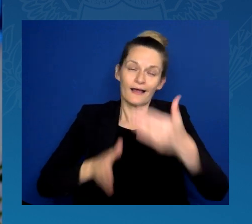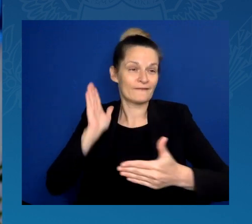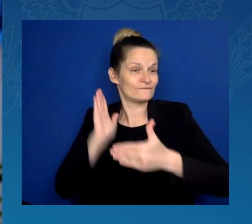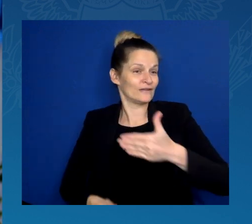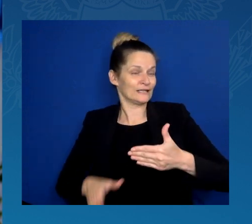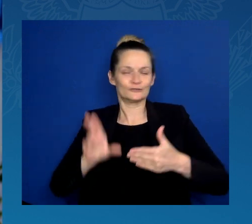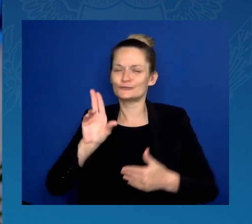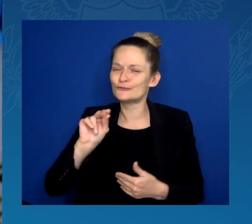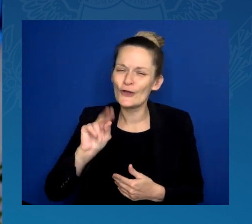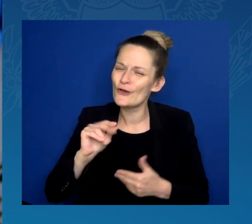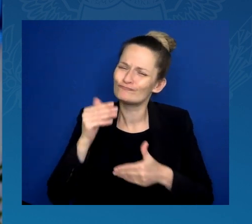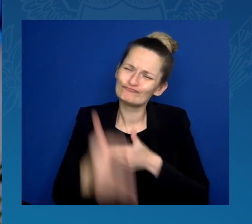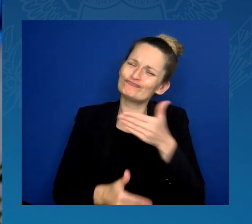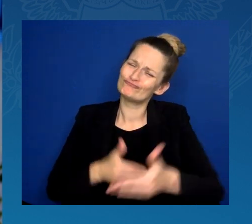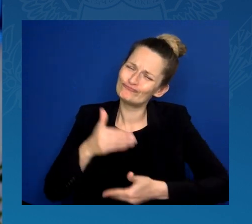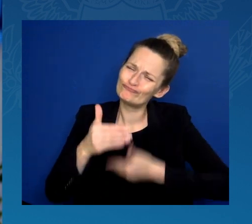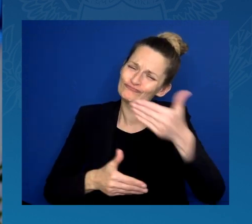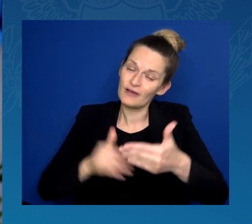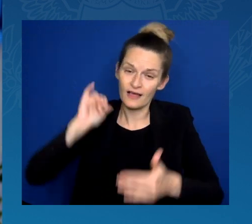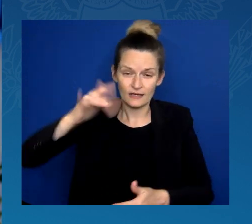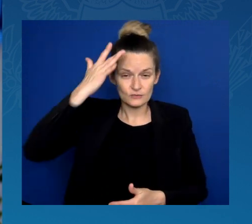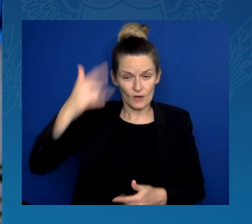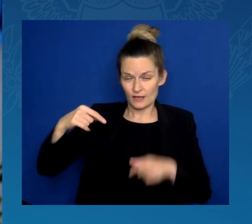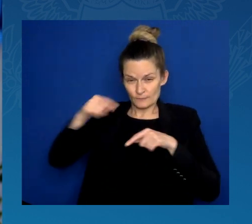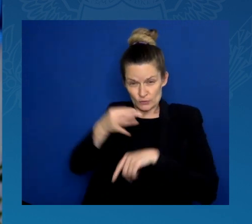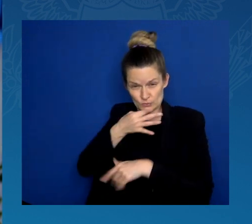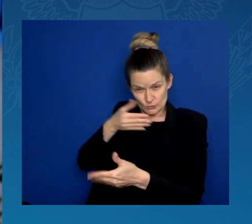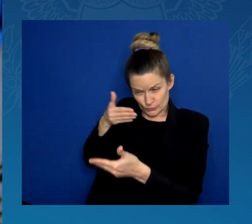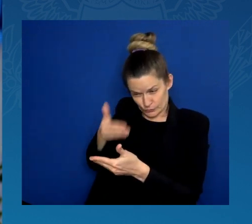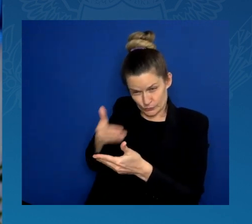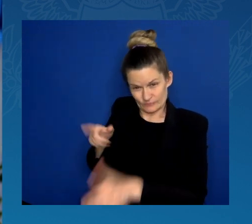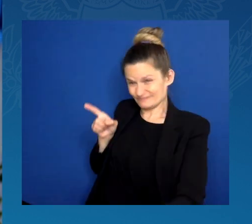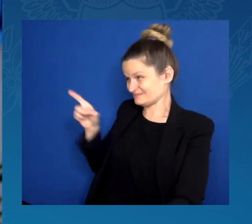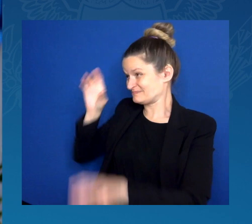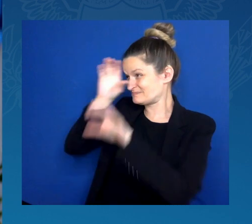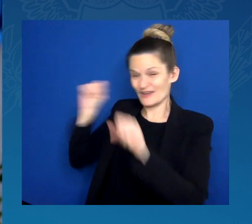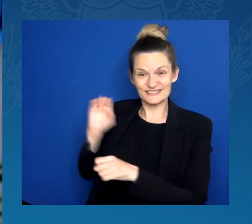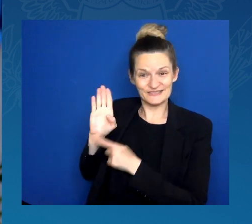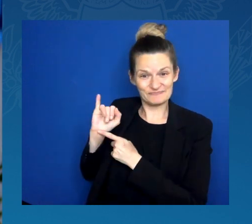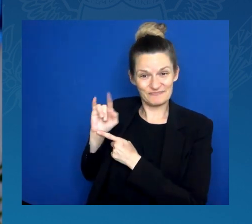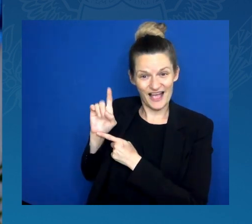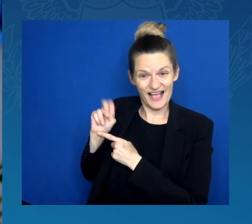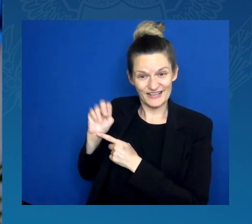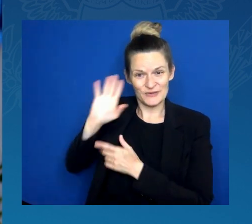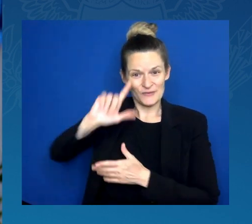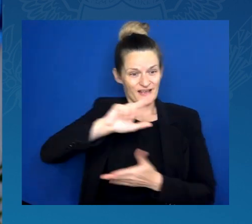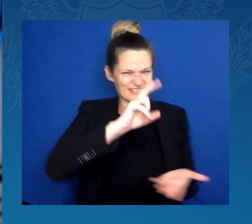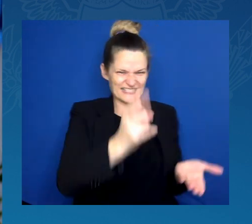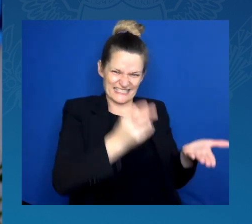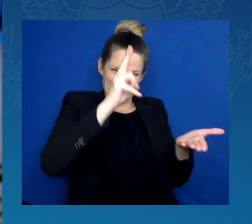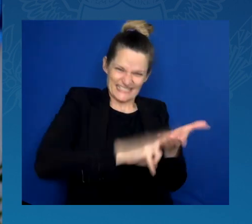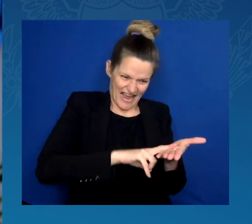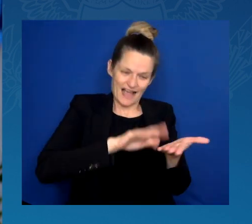will sign into law another piece of our agenda, which is we will cap the cost of insulin